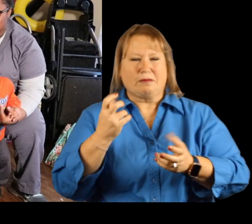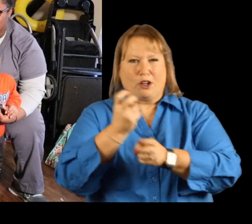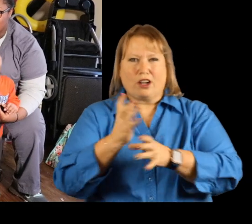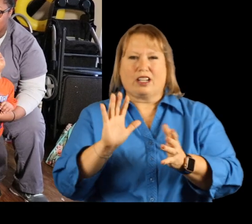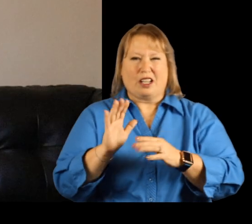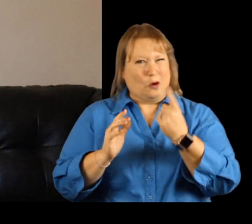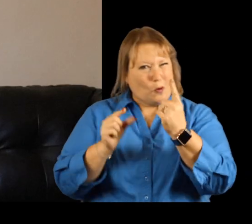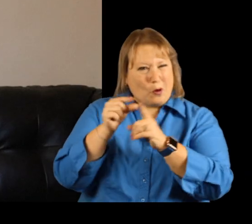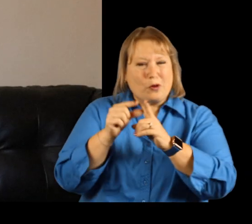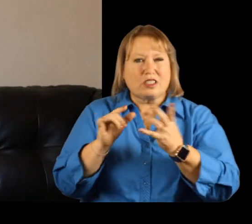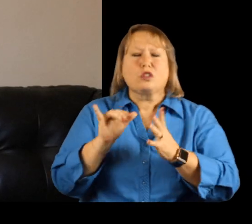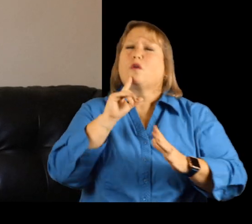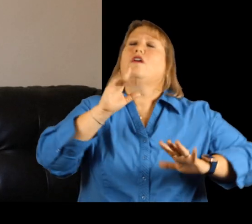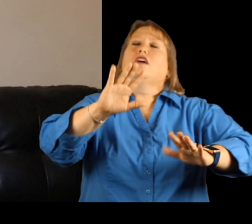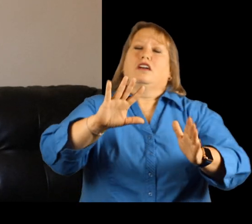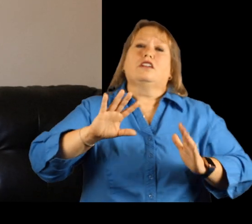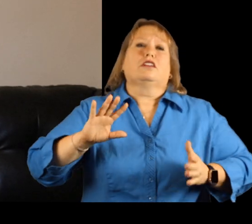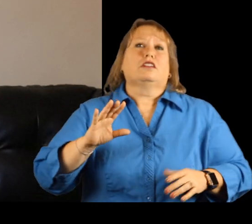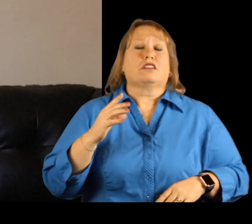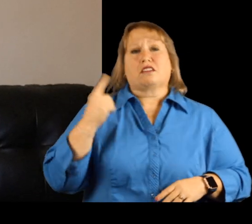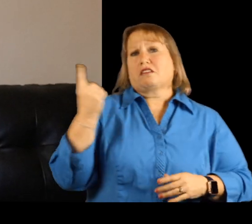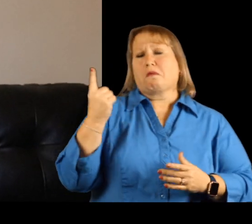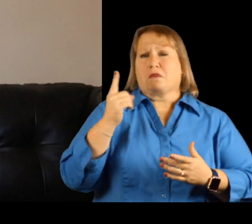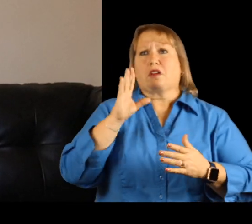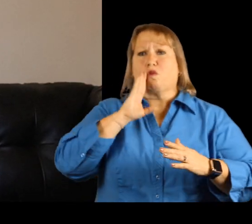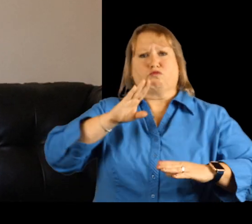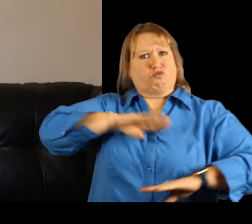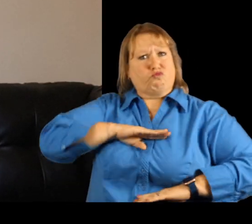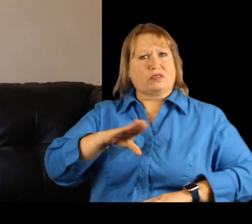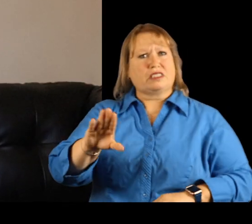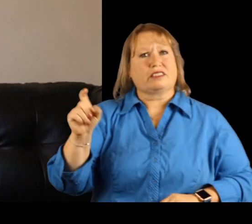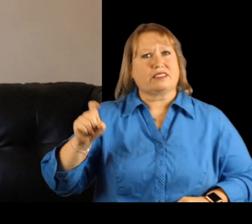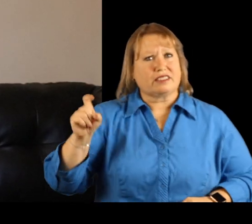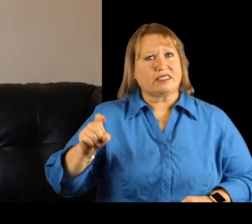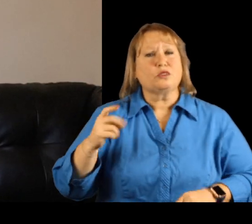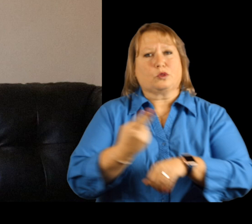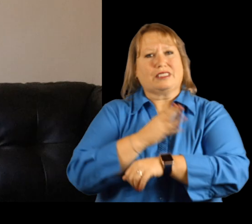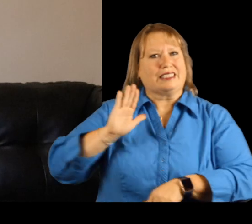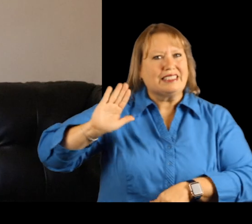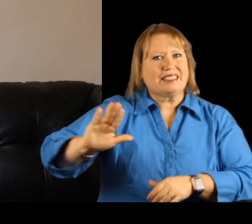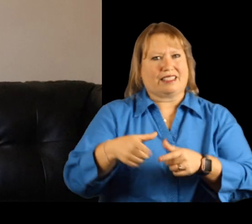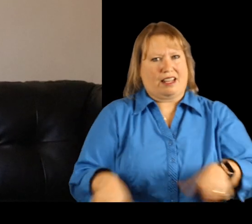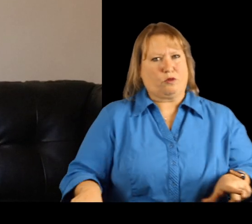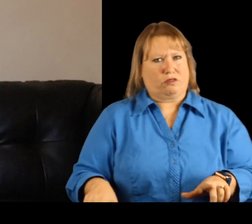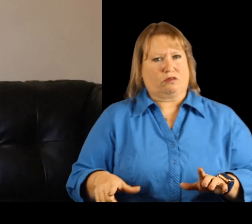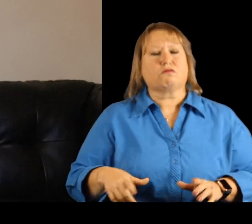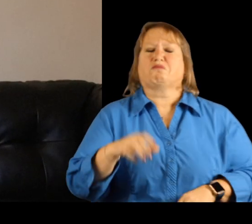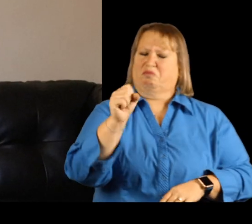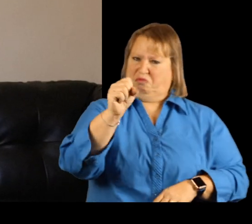A single word. So, something that he can meet his needs using his language. Yes. Okay.